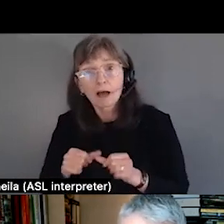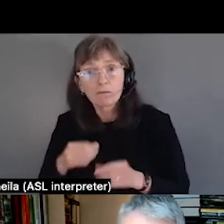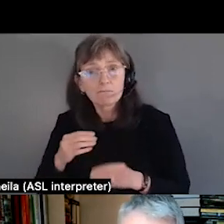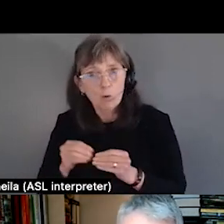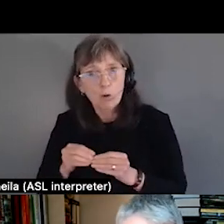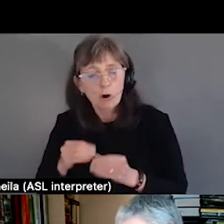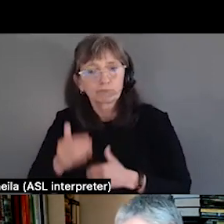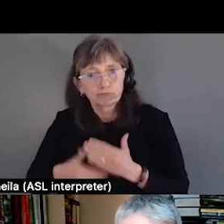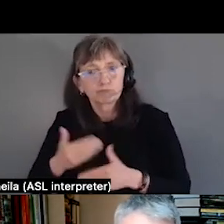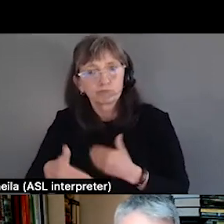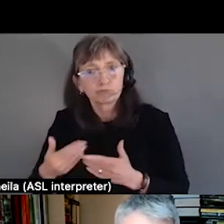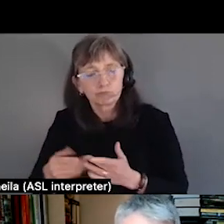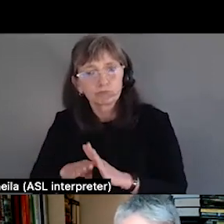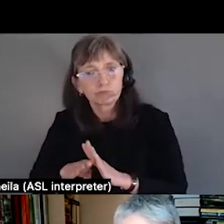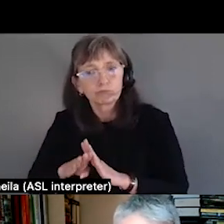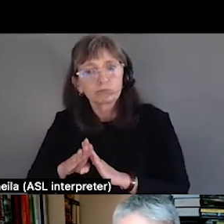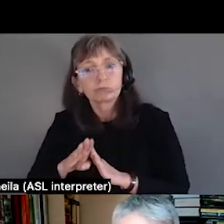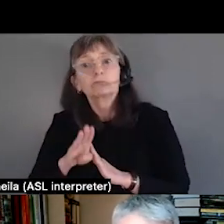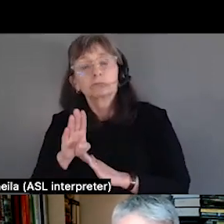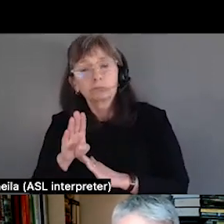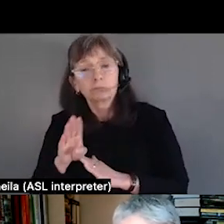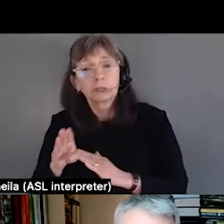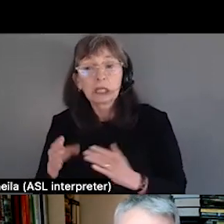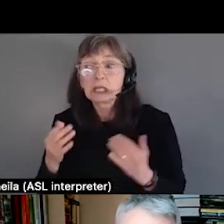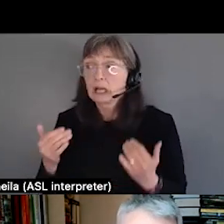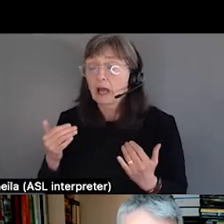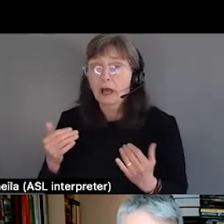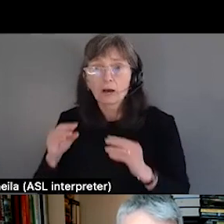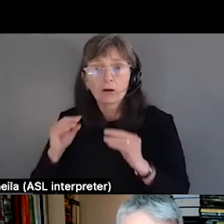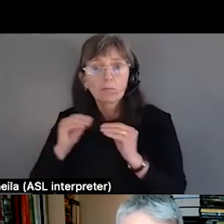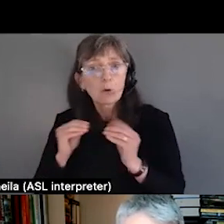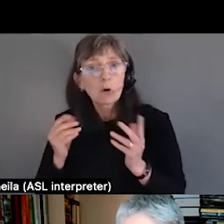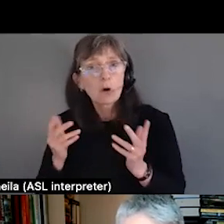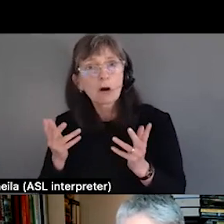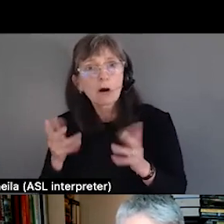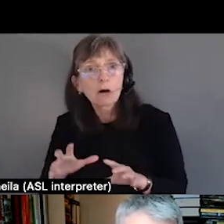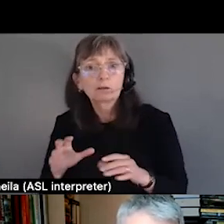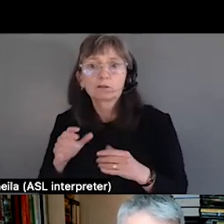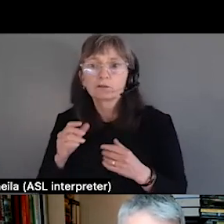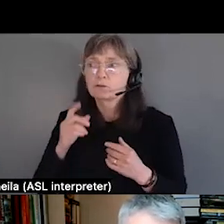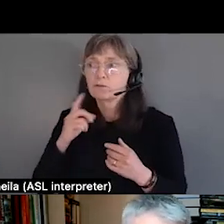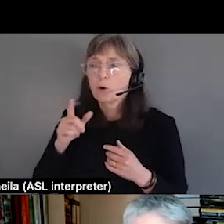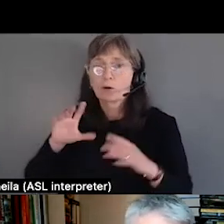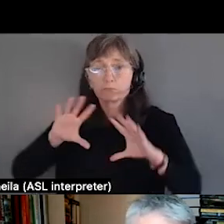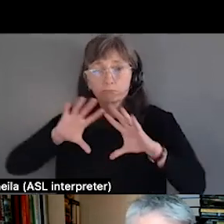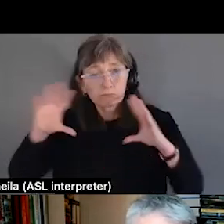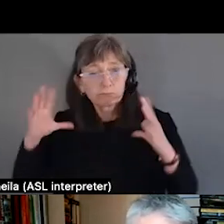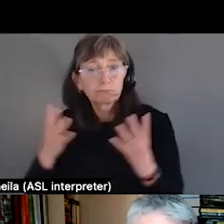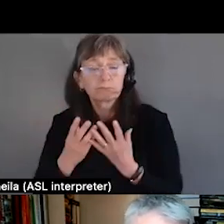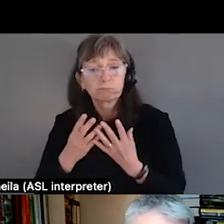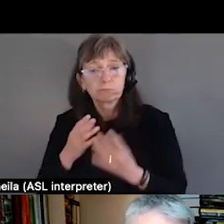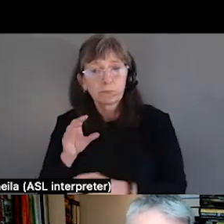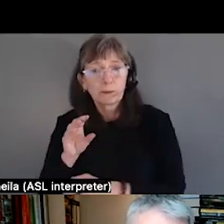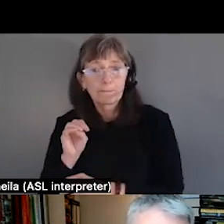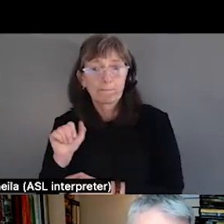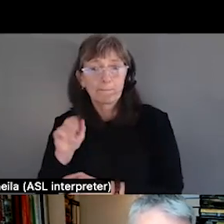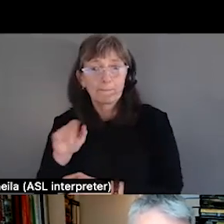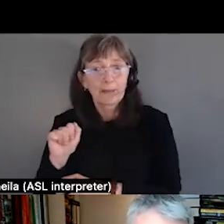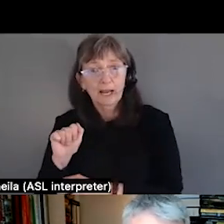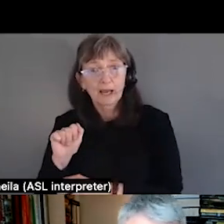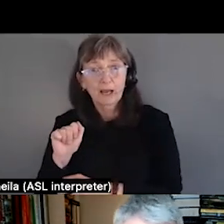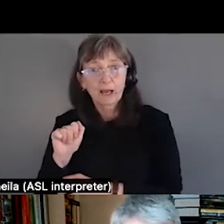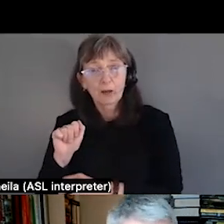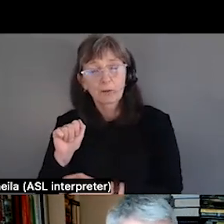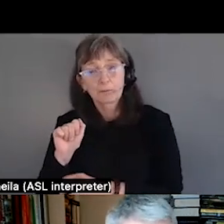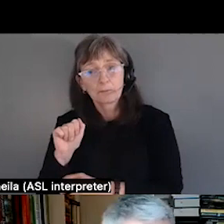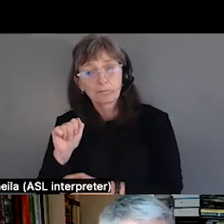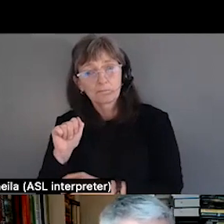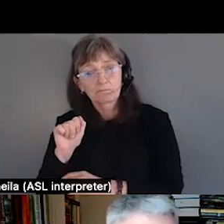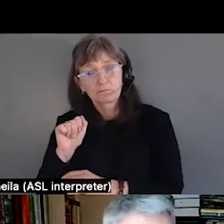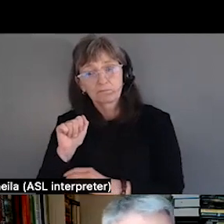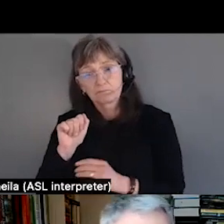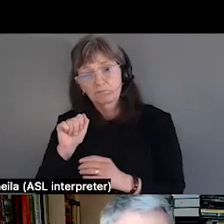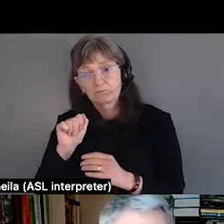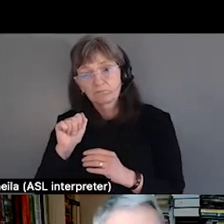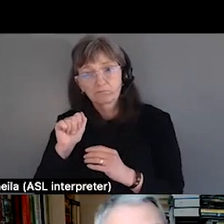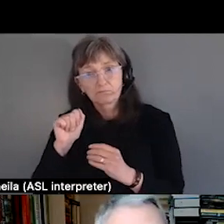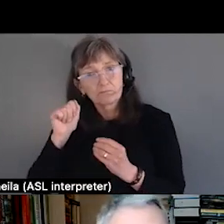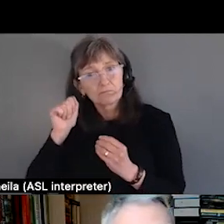I think that there are more and more opportunities now for a global metabibliographic structure, I